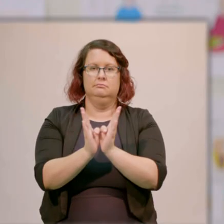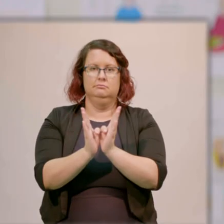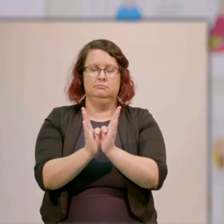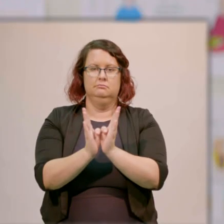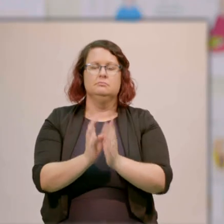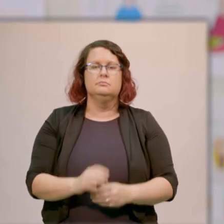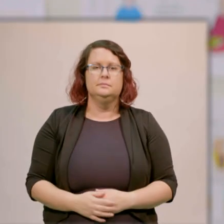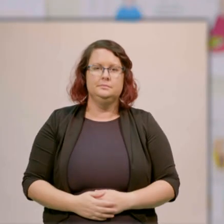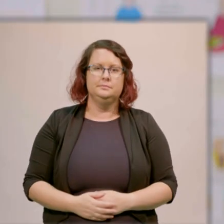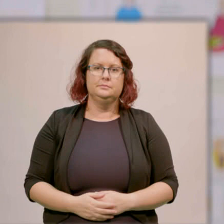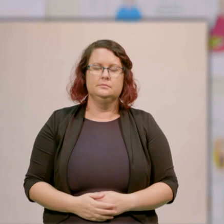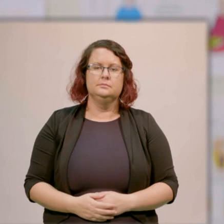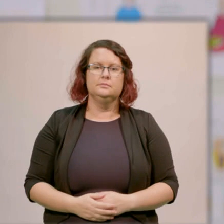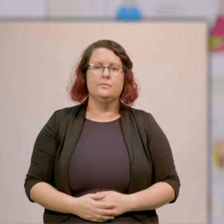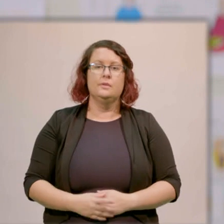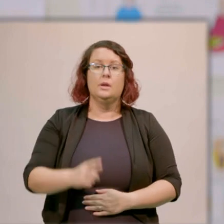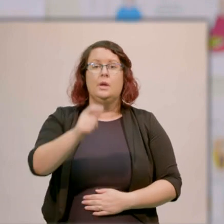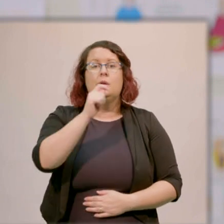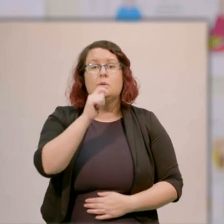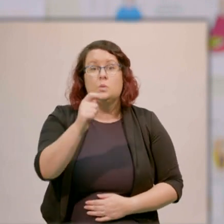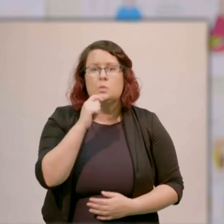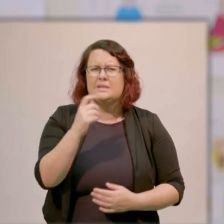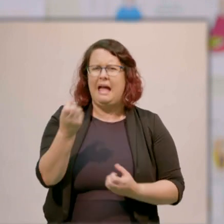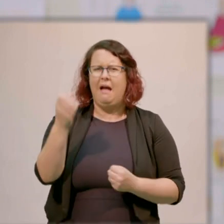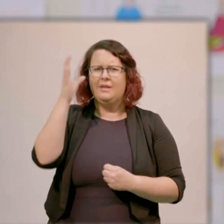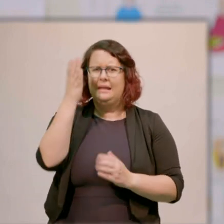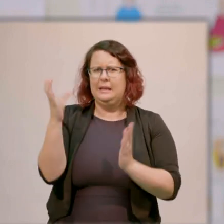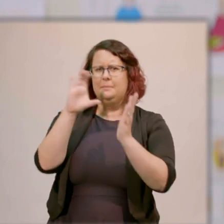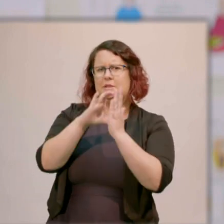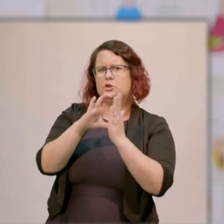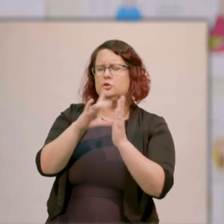News reports often contain images, but why do they do this?